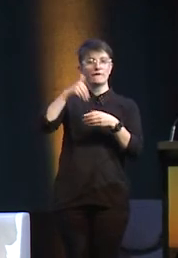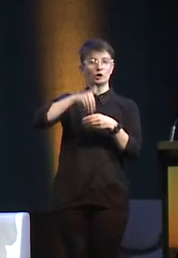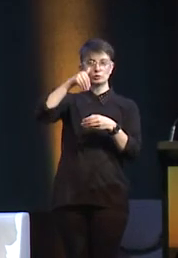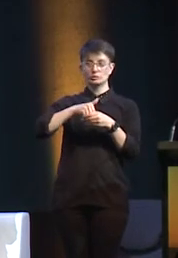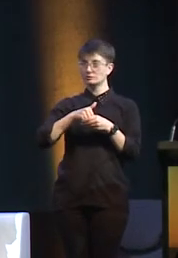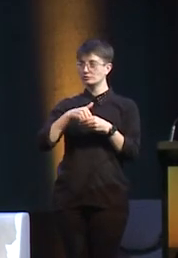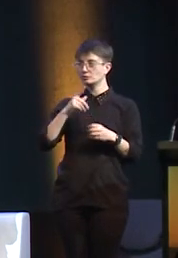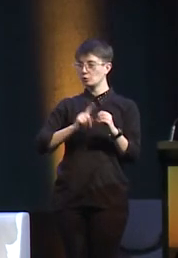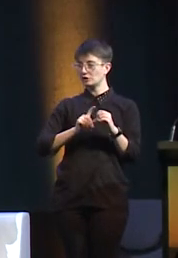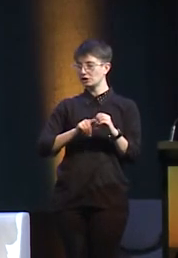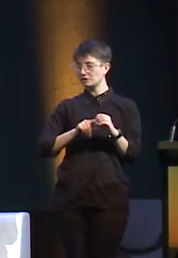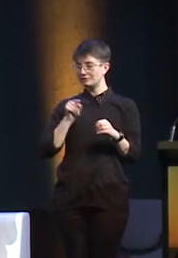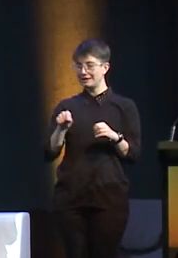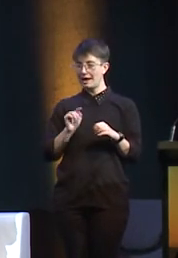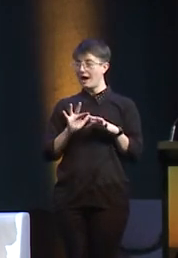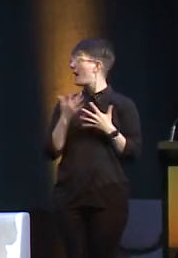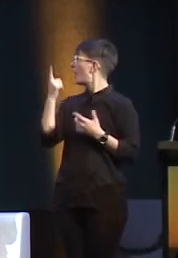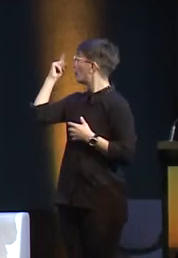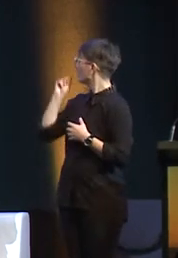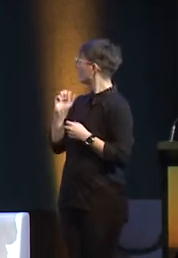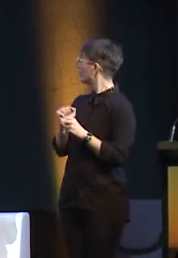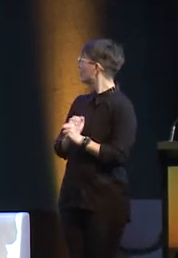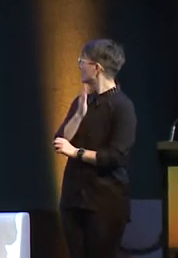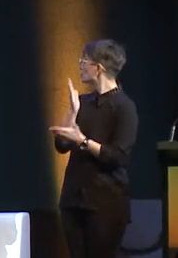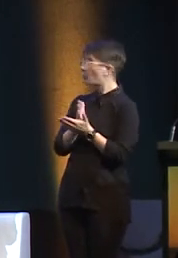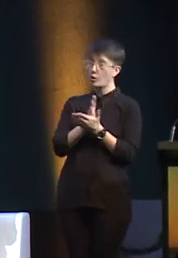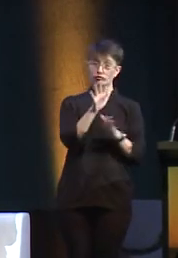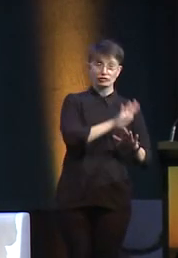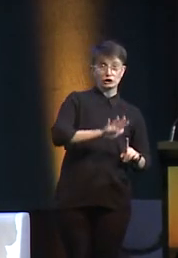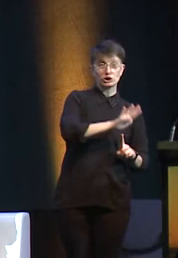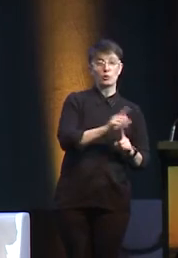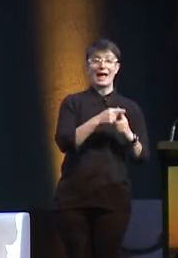that regional and national strategies are aligned, but also that they continued across